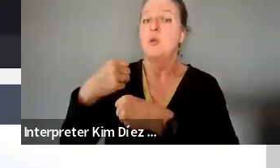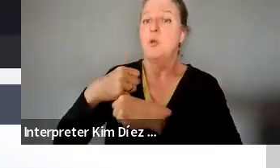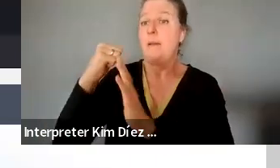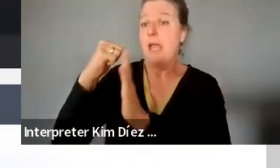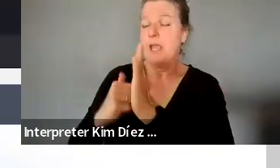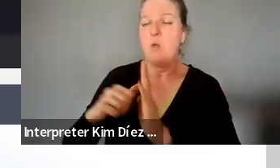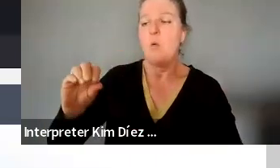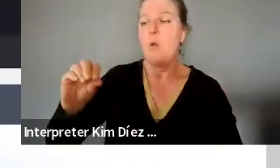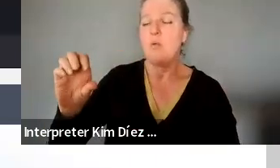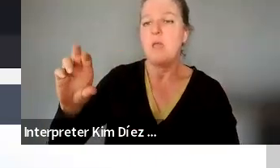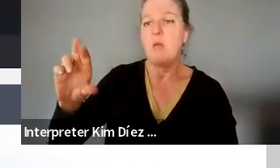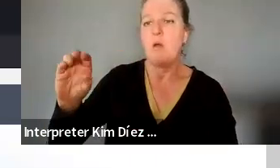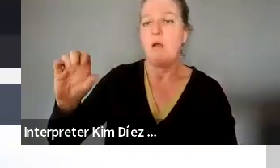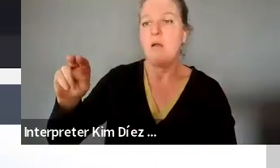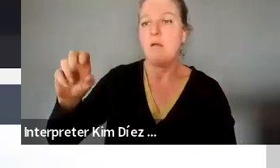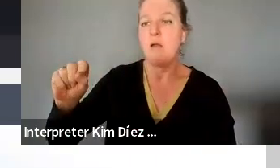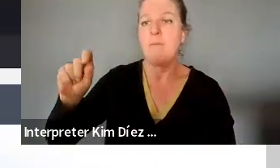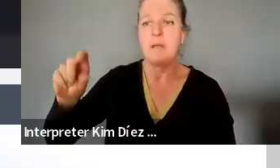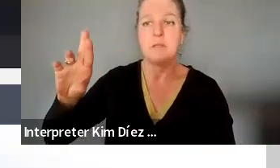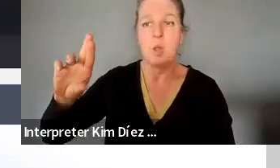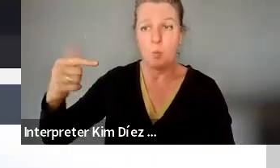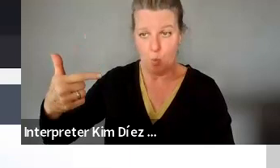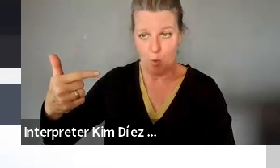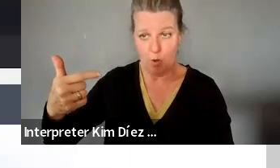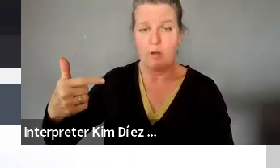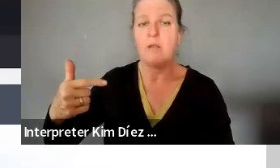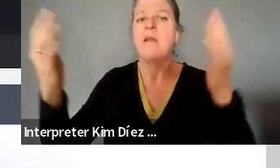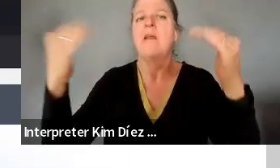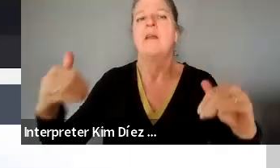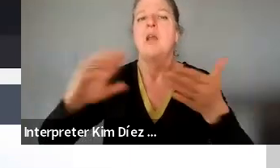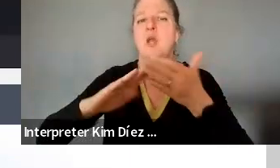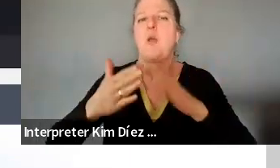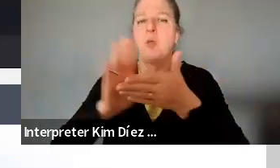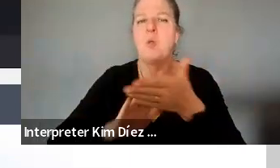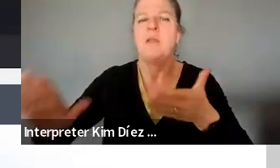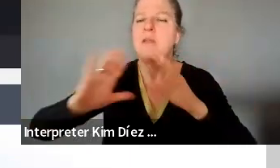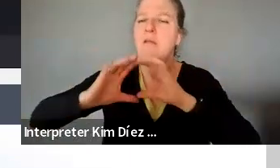you'll want to go to the Community College Consortium for OER page.